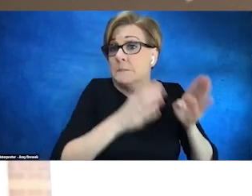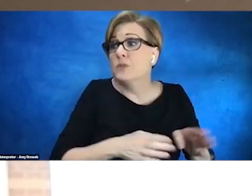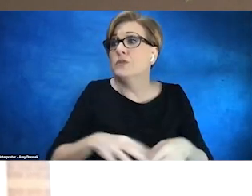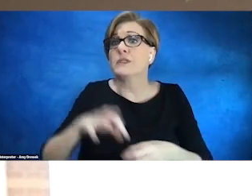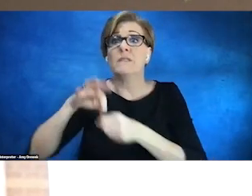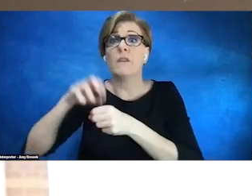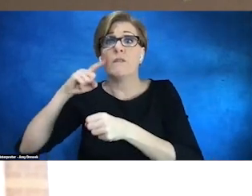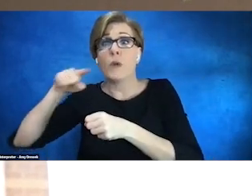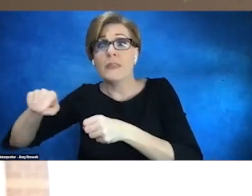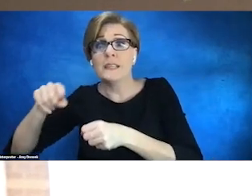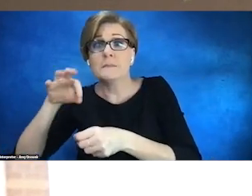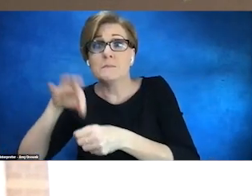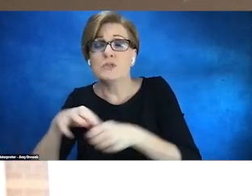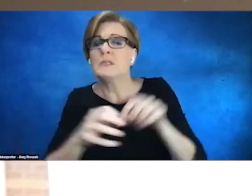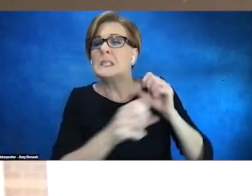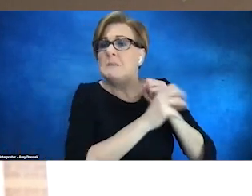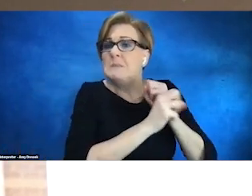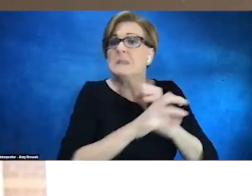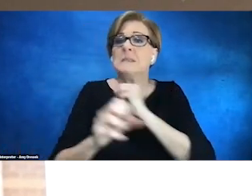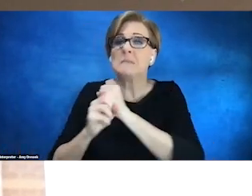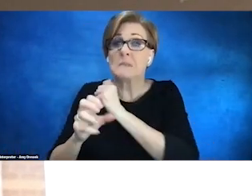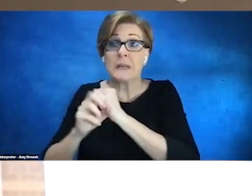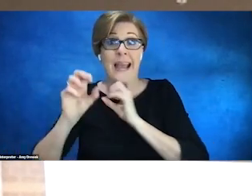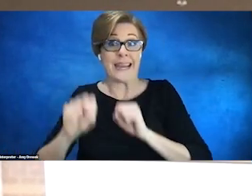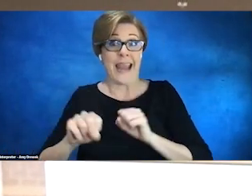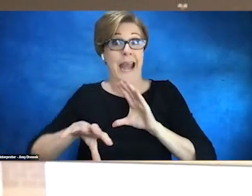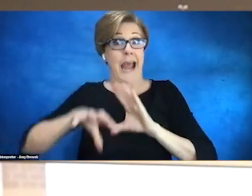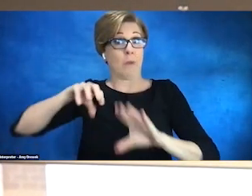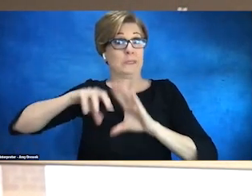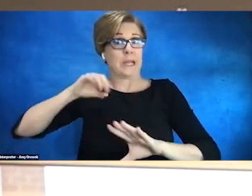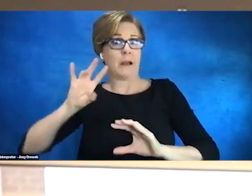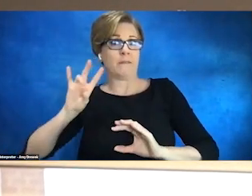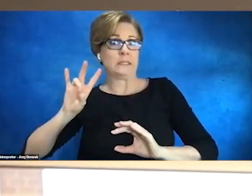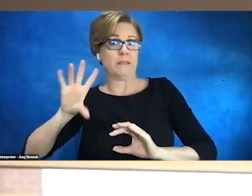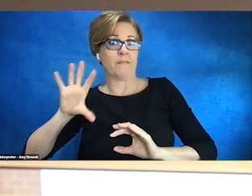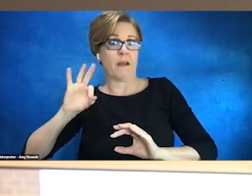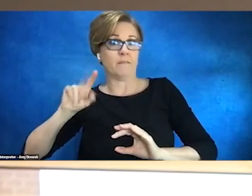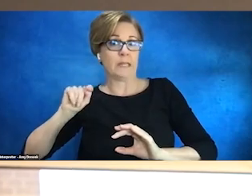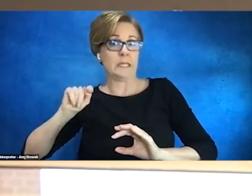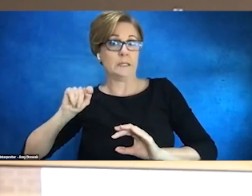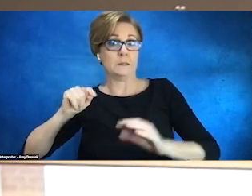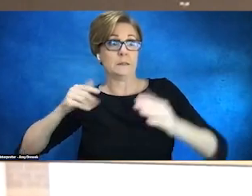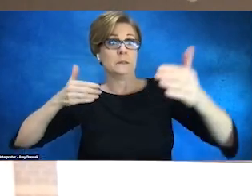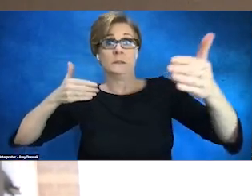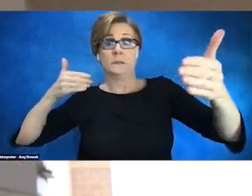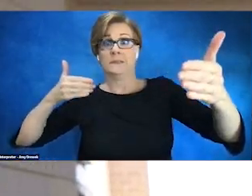ballot, Vote for X candidate that can happen outside that 75-foot line but not within it.